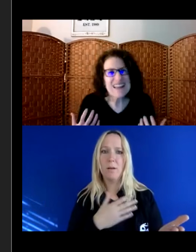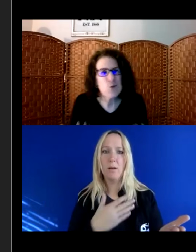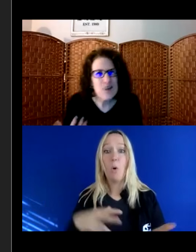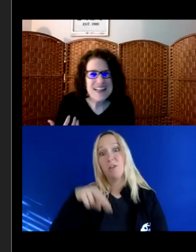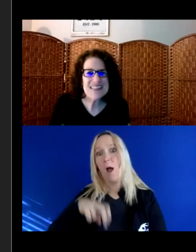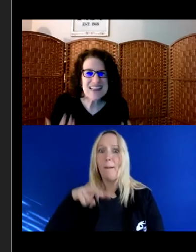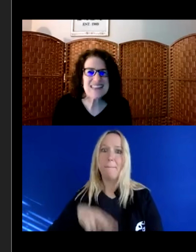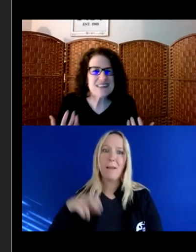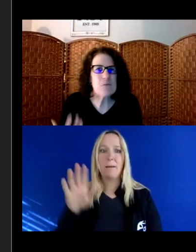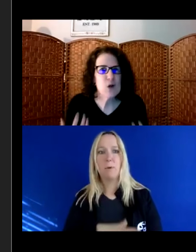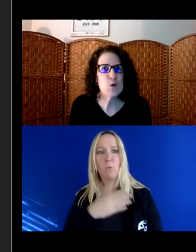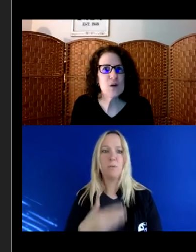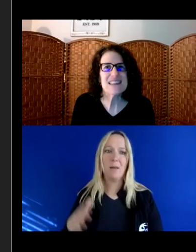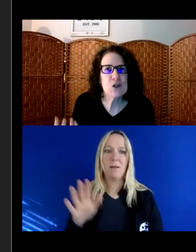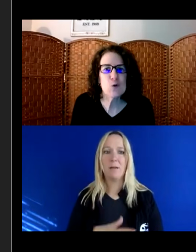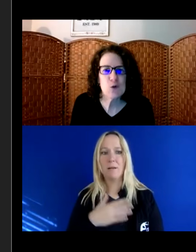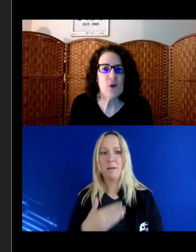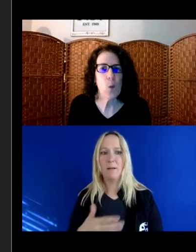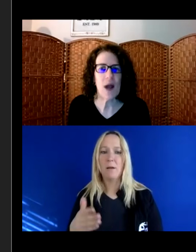It really sets the mood in two different ways.